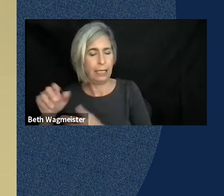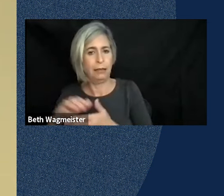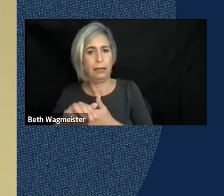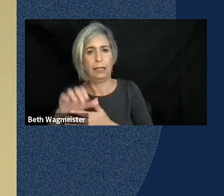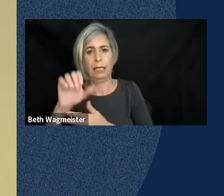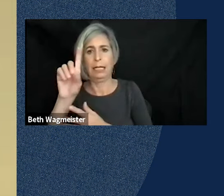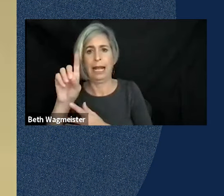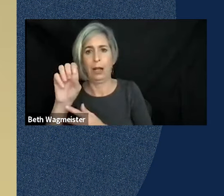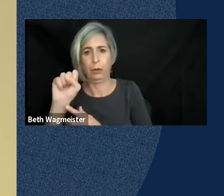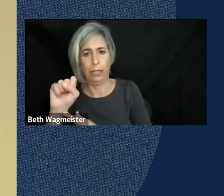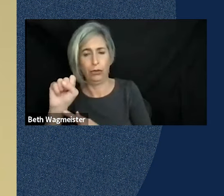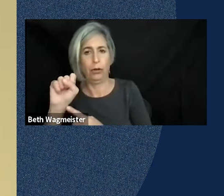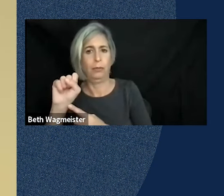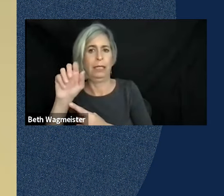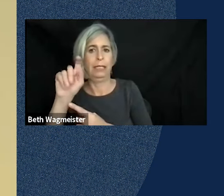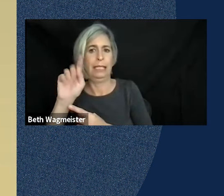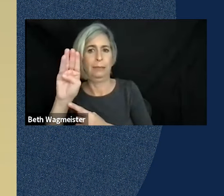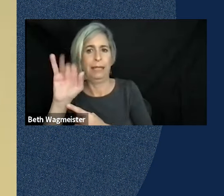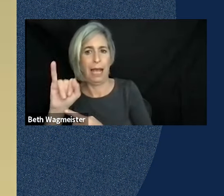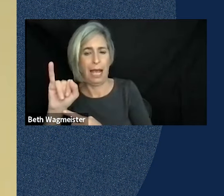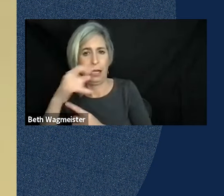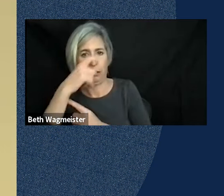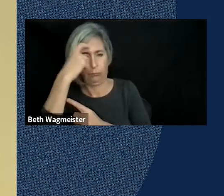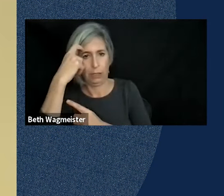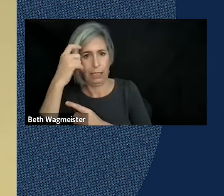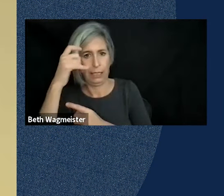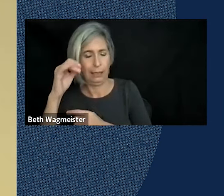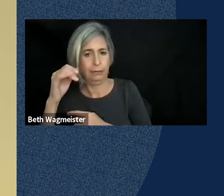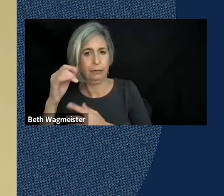TBI, which is traumatic brain injury, dementia, etc.